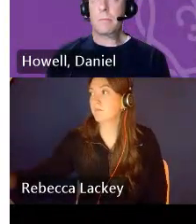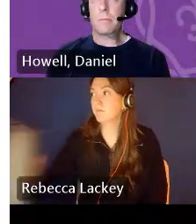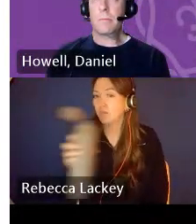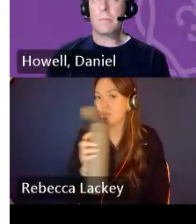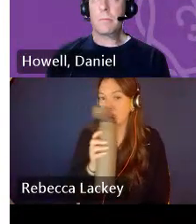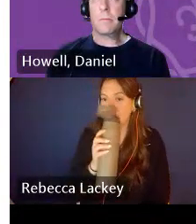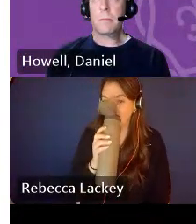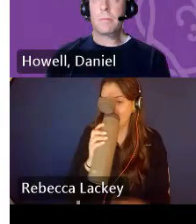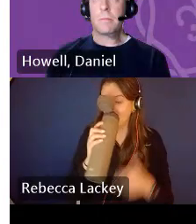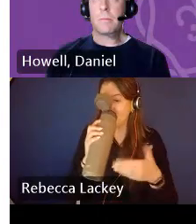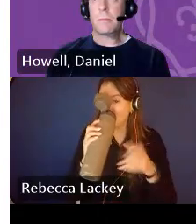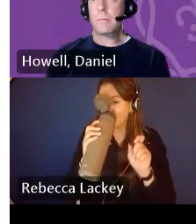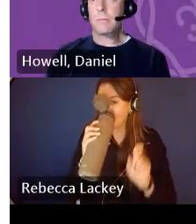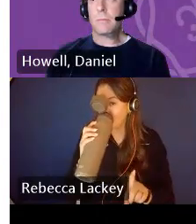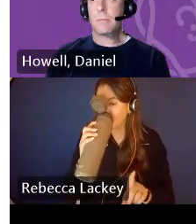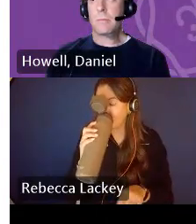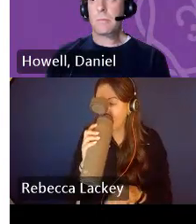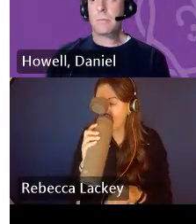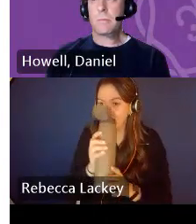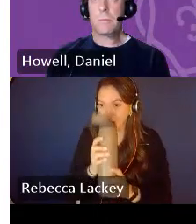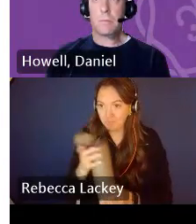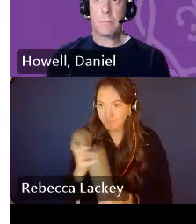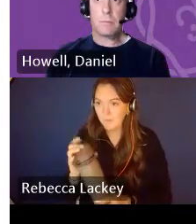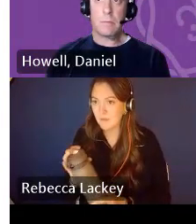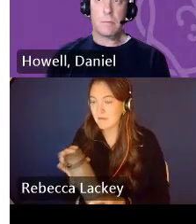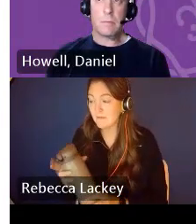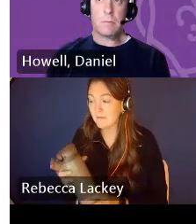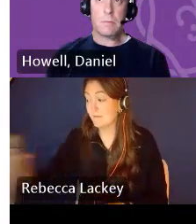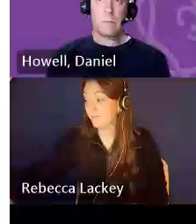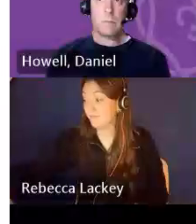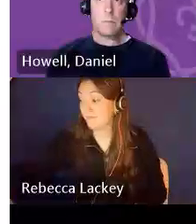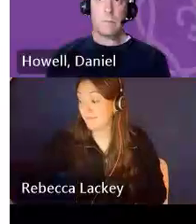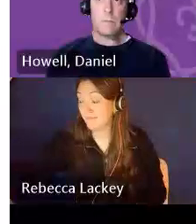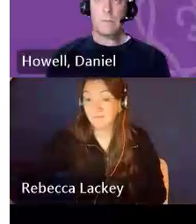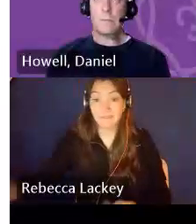next question is, if the bridge is too unsafe for both lanes to be open,